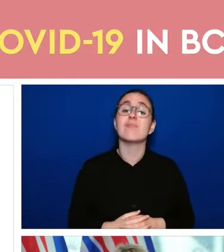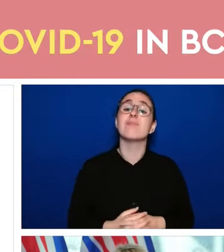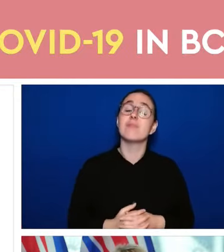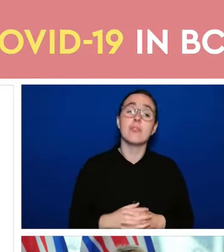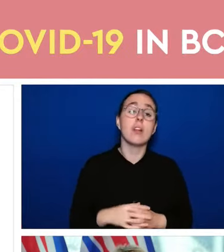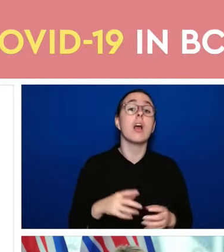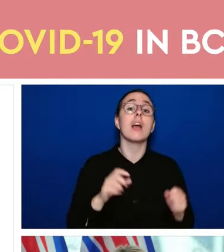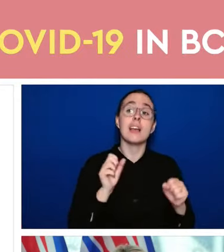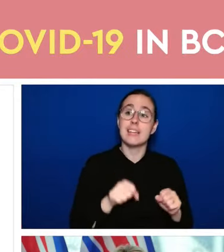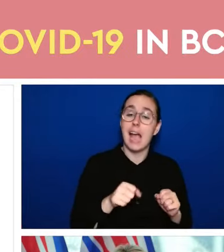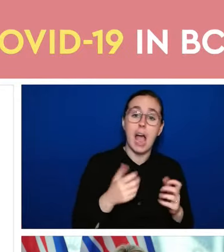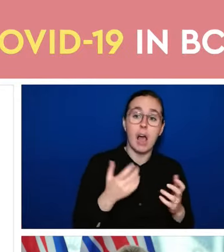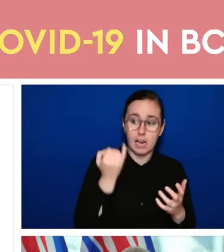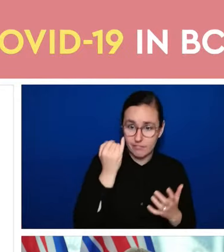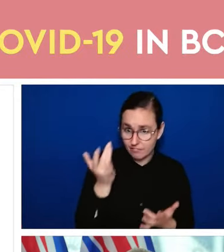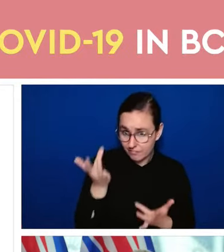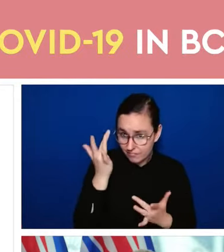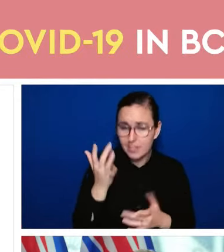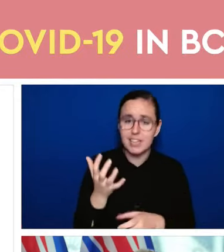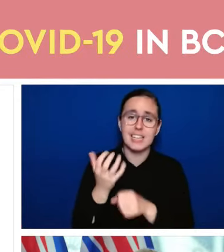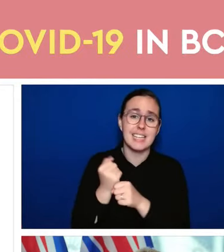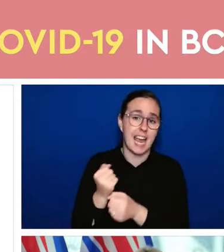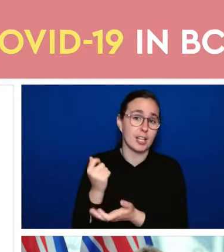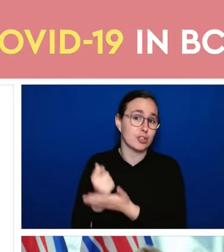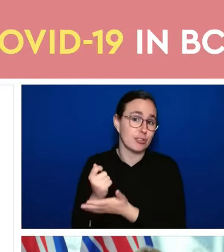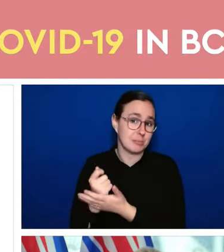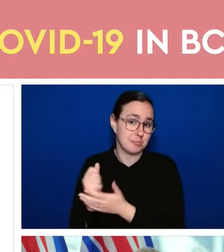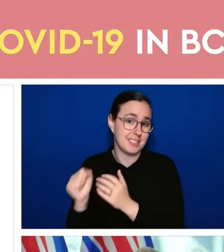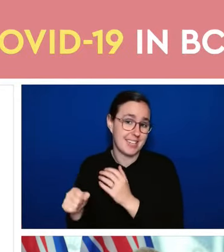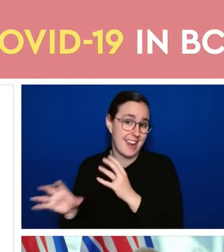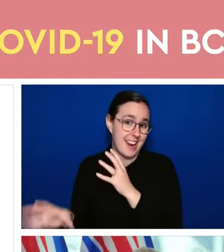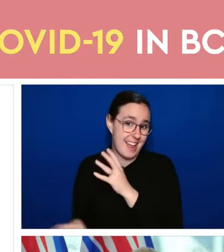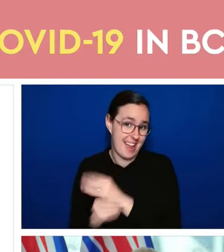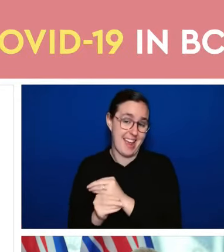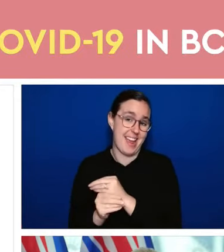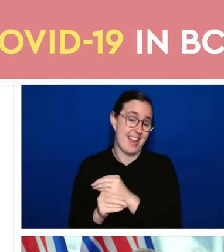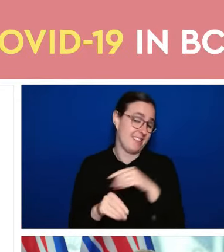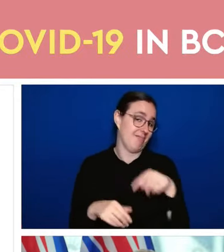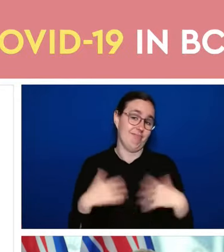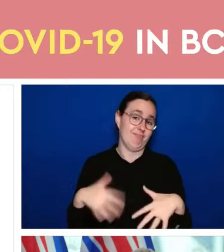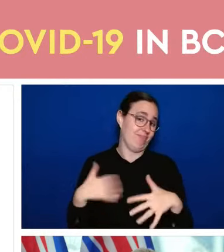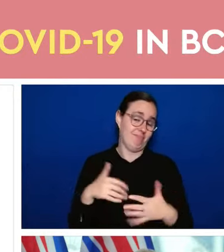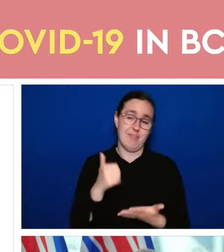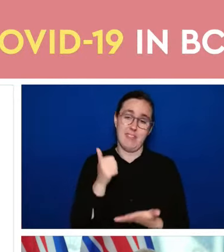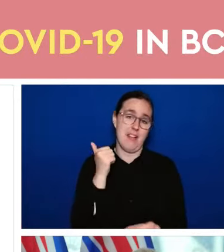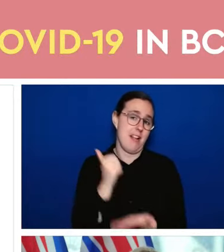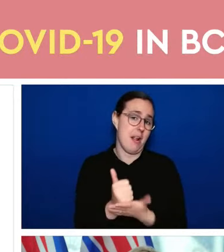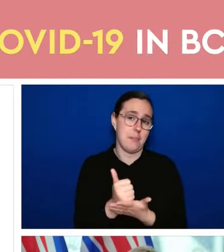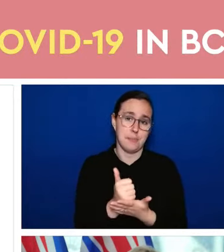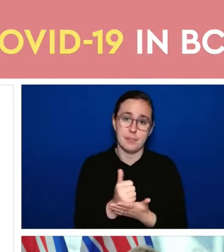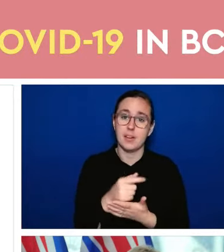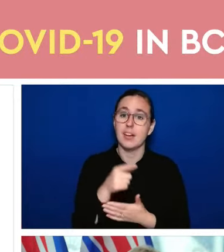protection that we have now. That protects against yourself